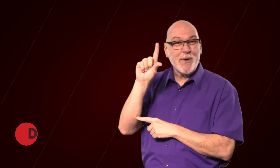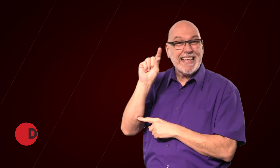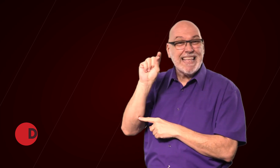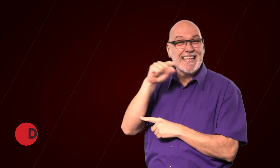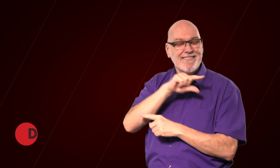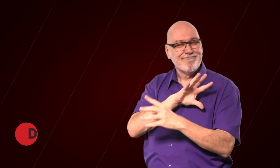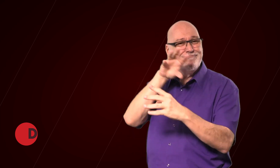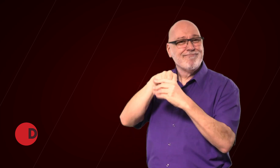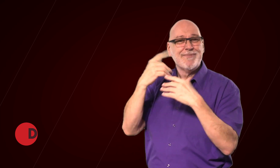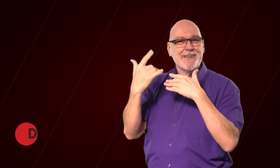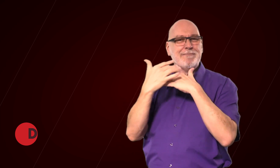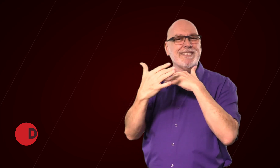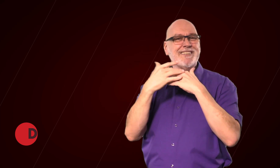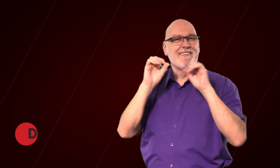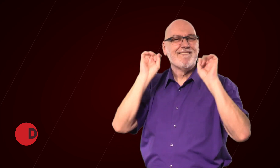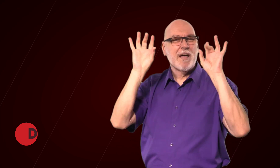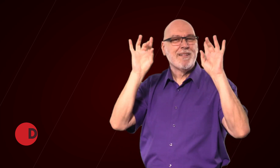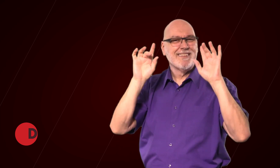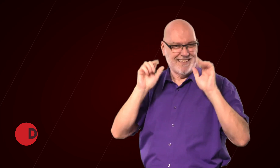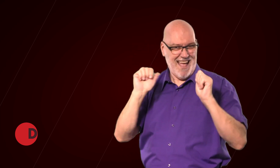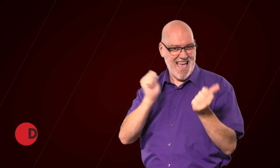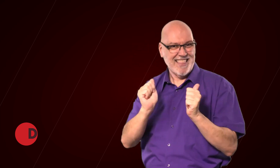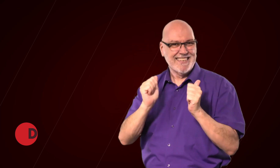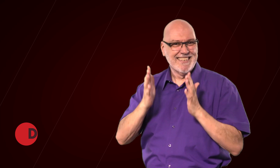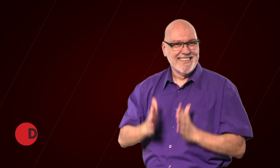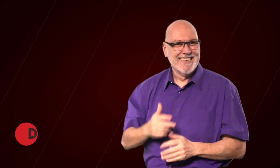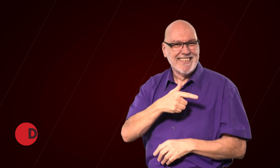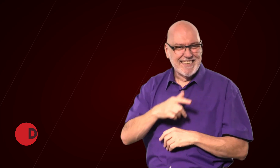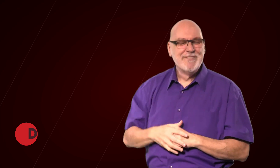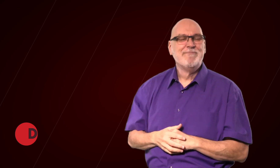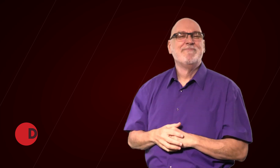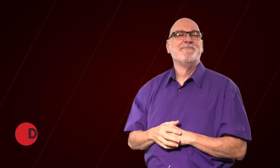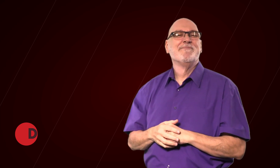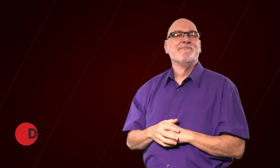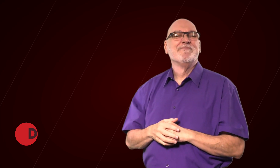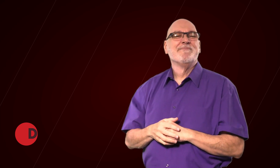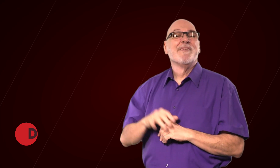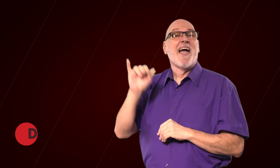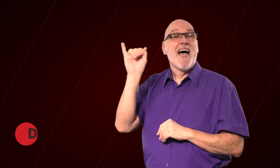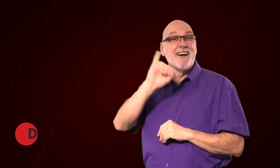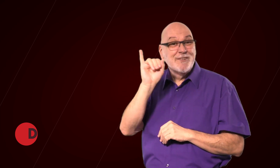a 20 years old beach volleyball athlete.